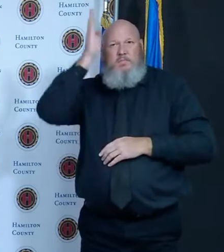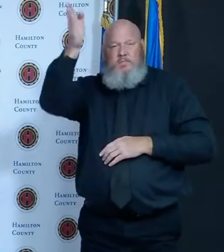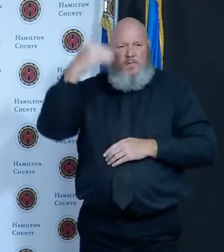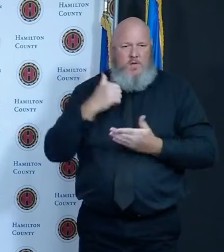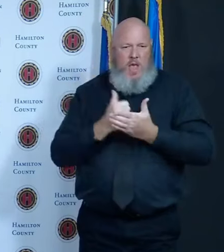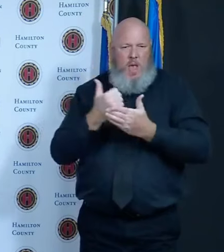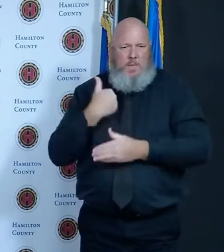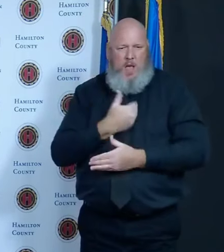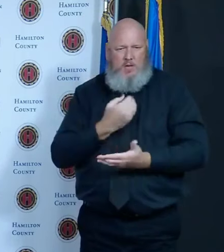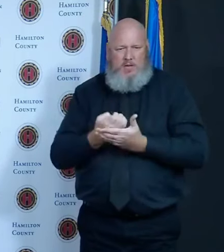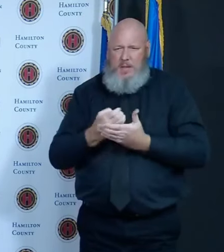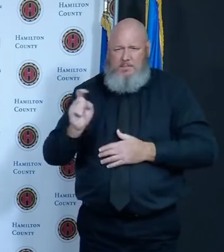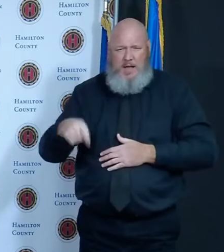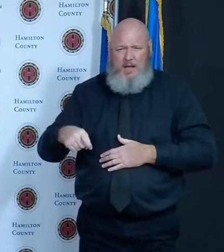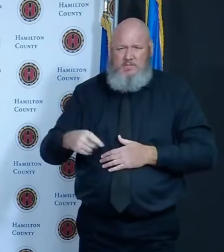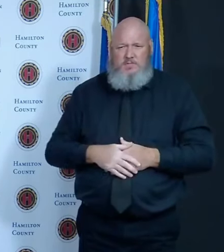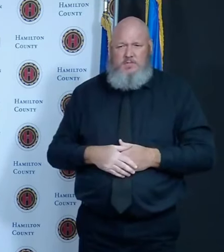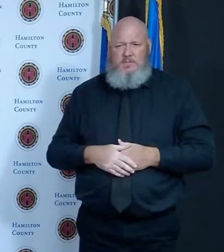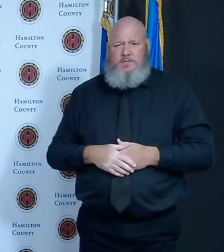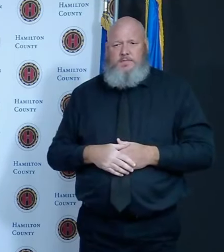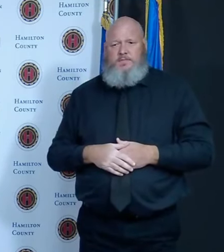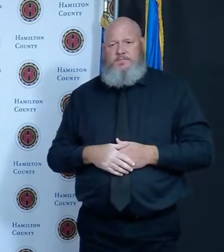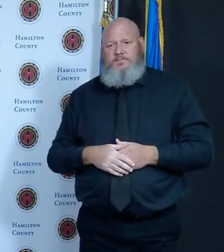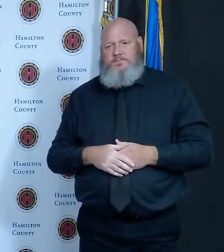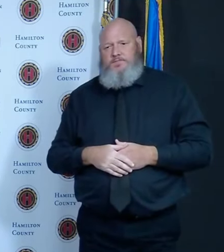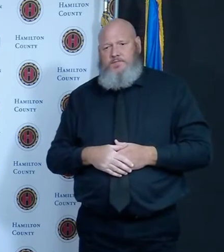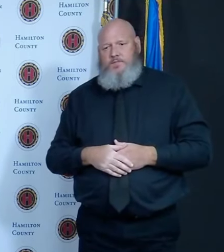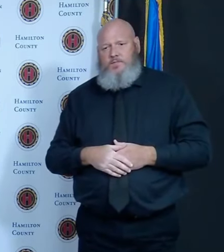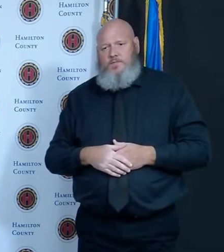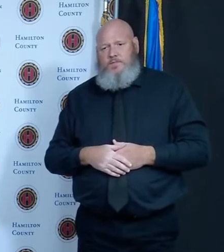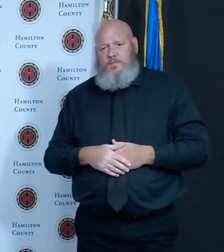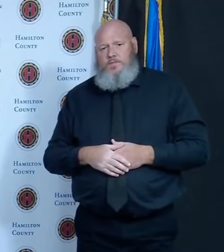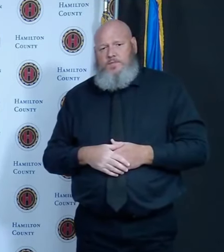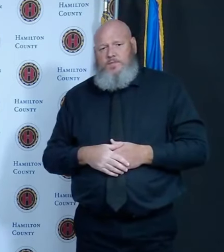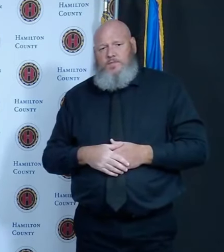leadership and collaboration and by organizing in that way in a